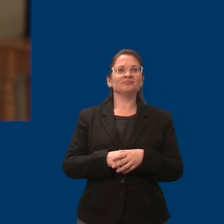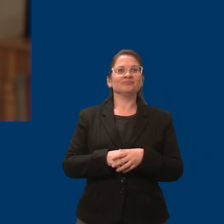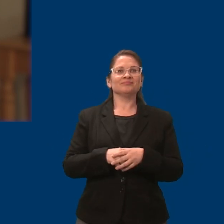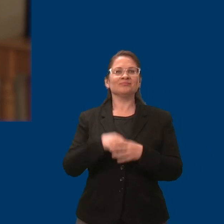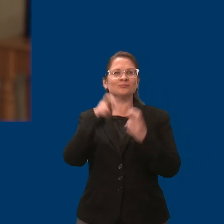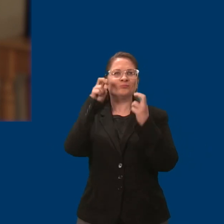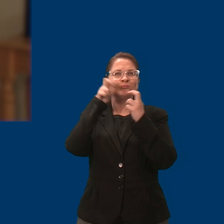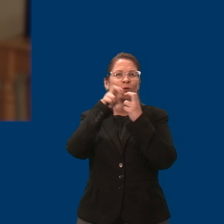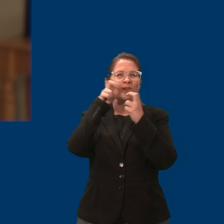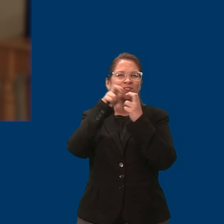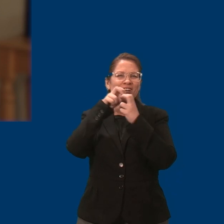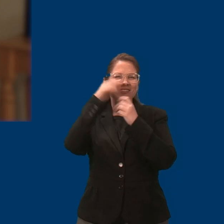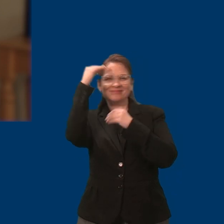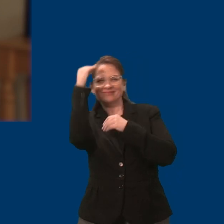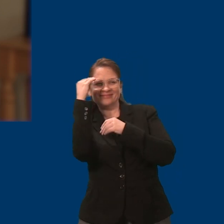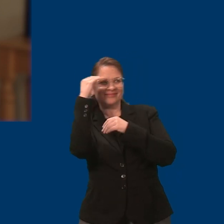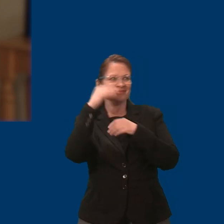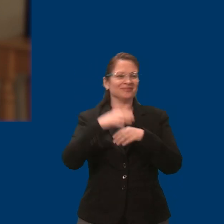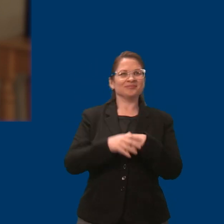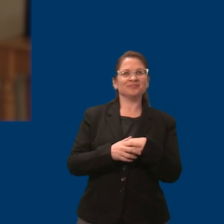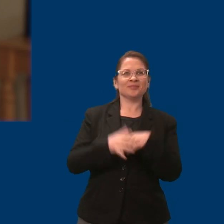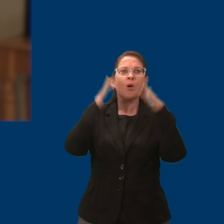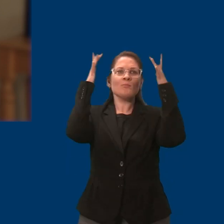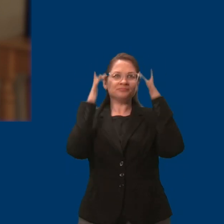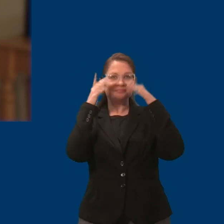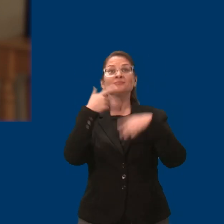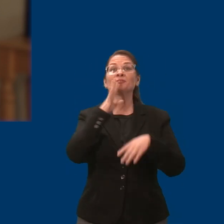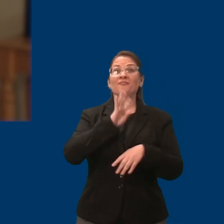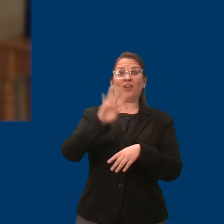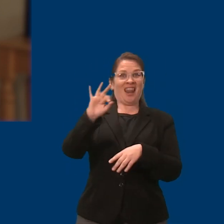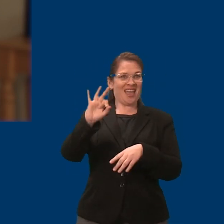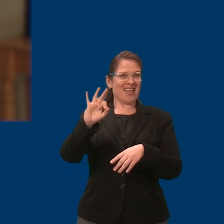I'm a 49-year-old mechanical engineer from Plymouth,